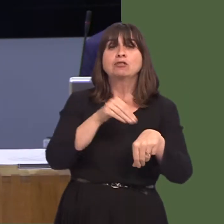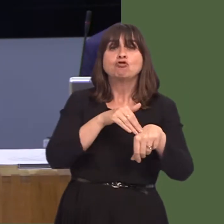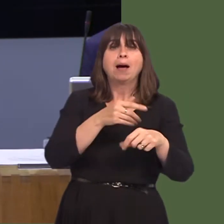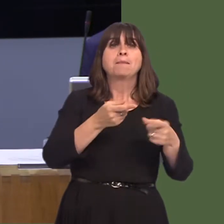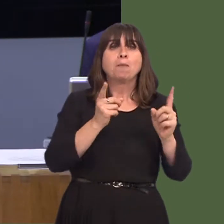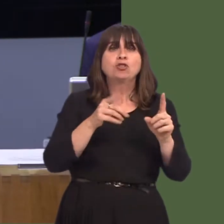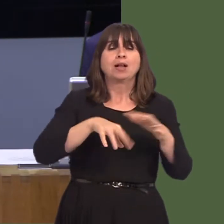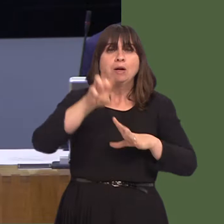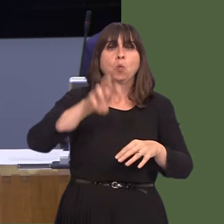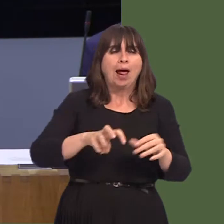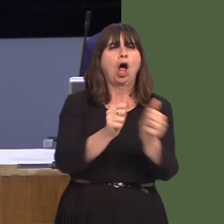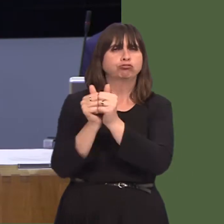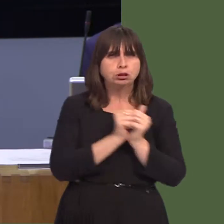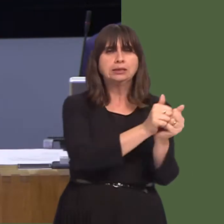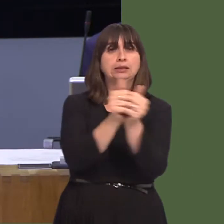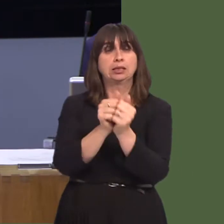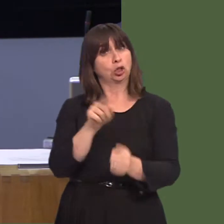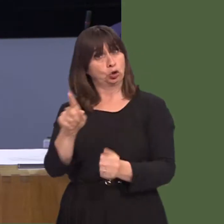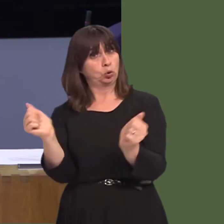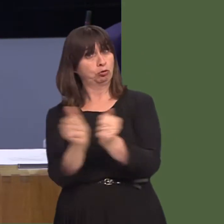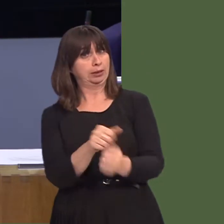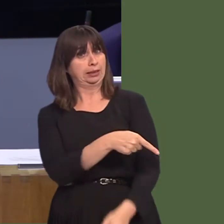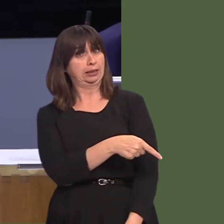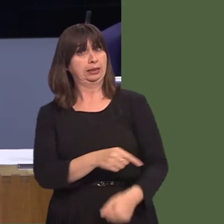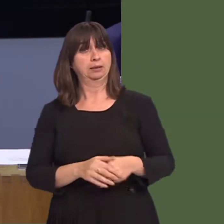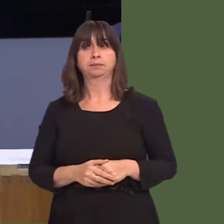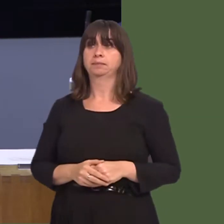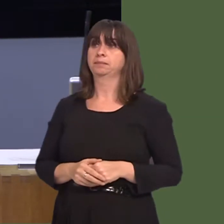Do you support this stance taken by your two police and crime commissioners?